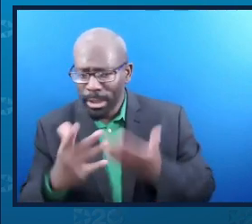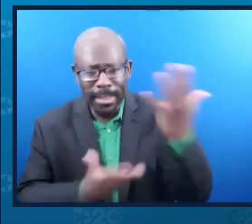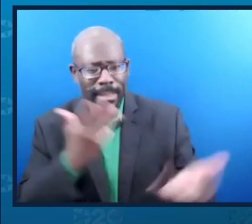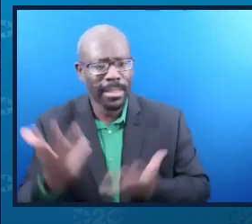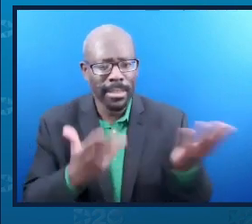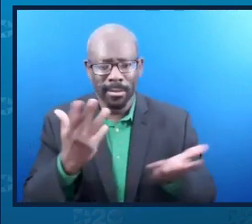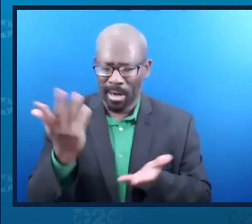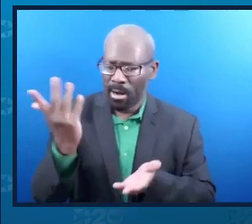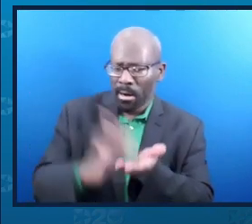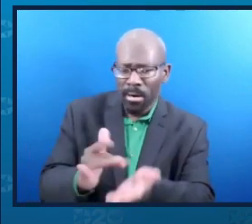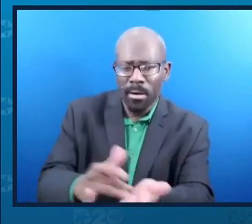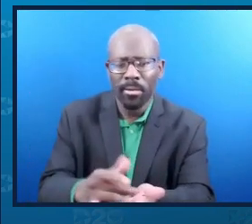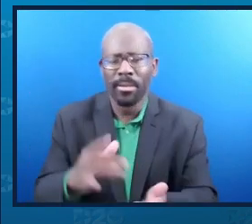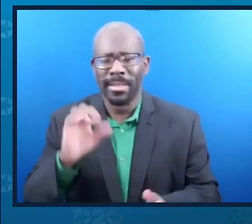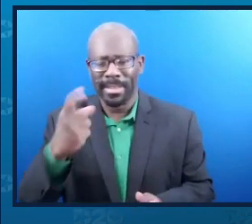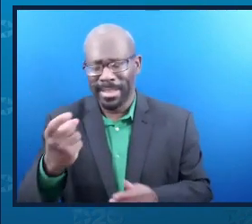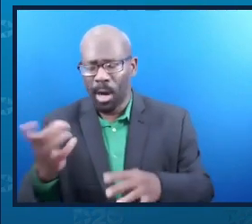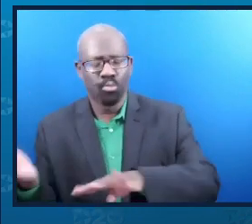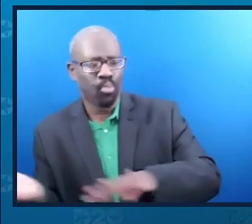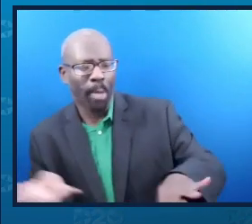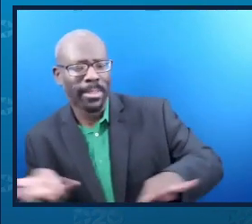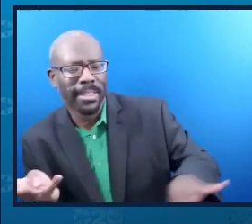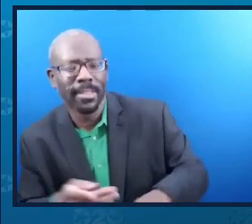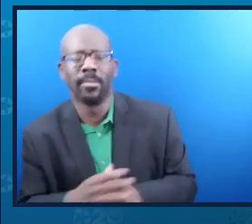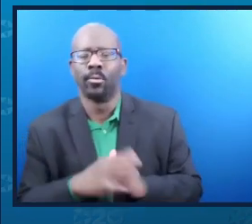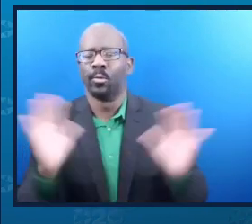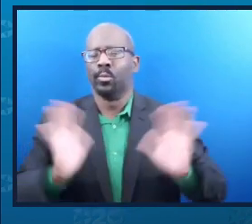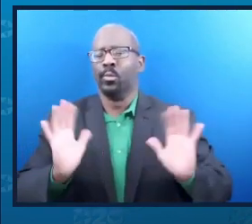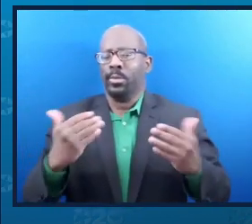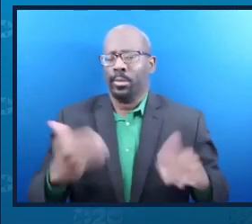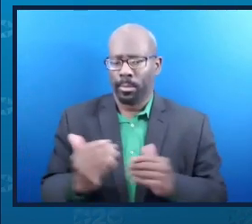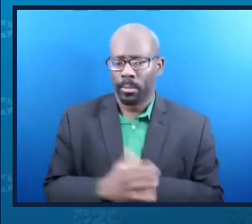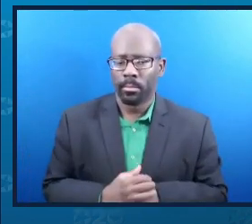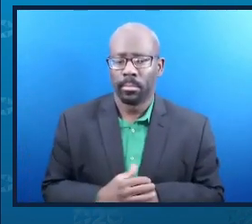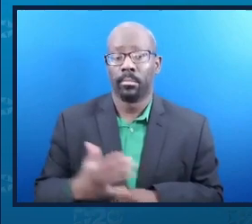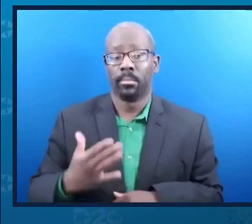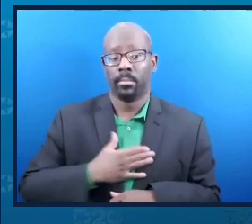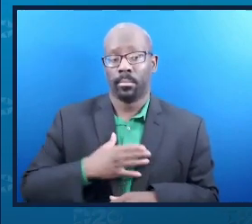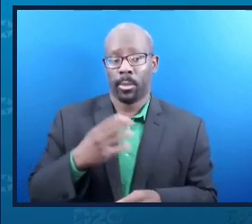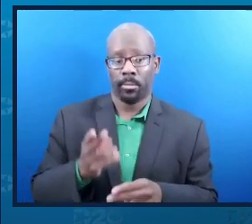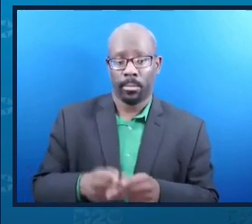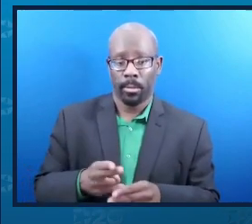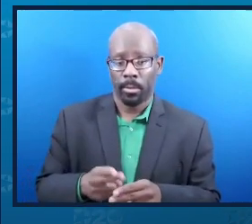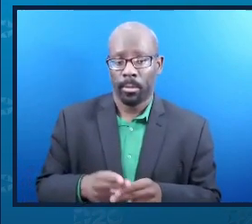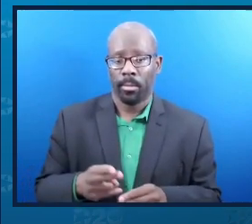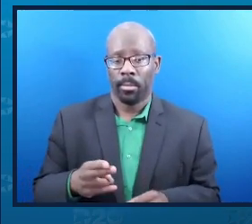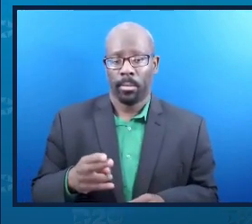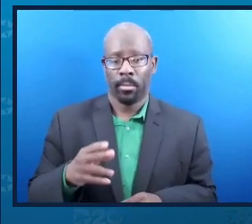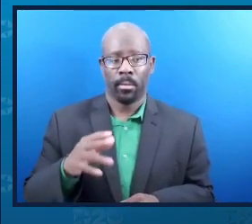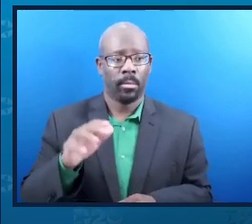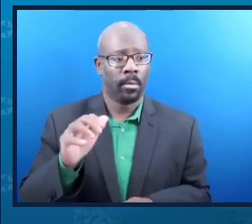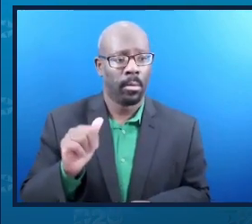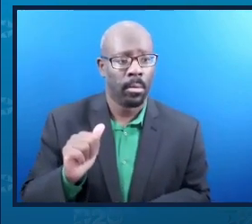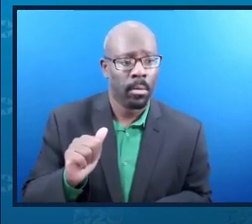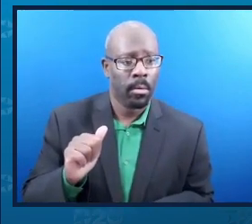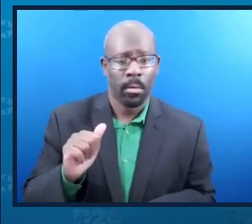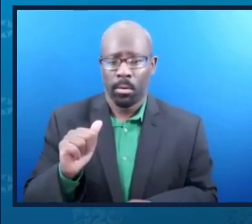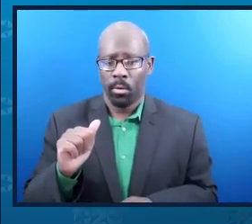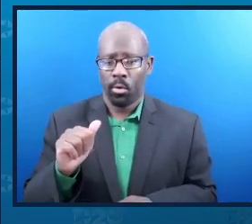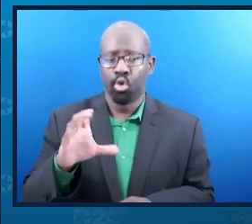MY NAME IS CARLY DRYDEN, IN MY SMALL HOMETOWN, I DIDN'T FEEL